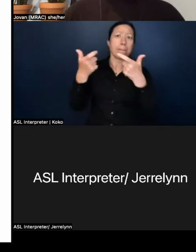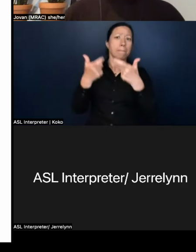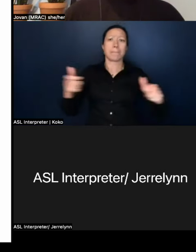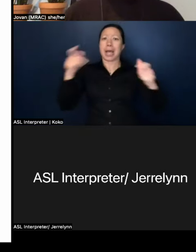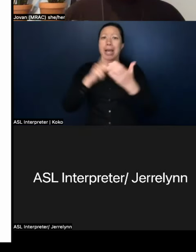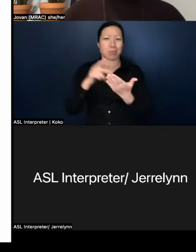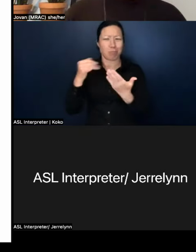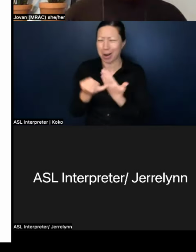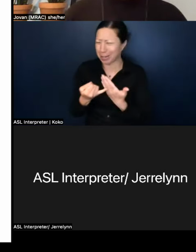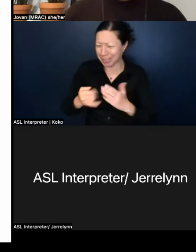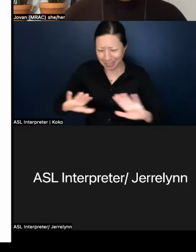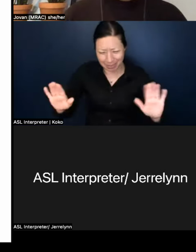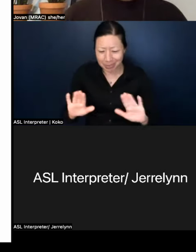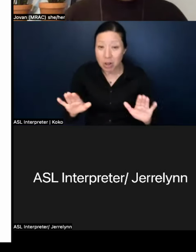"I'm really into sketchbooks,